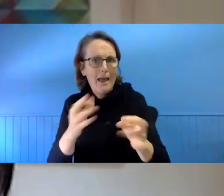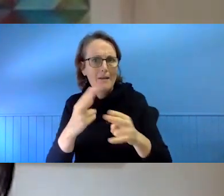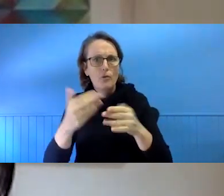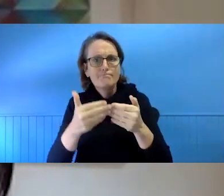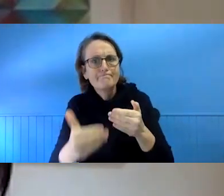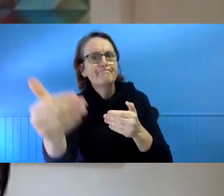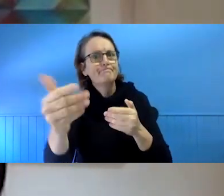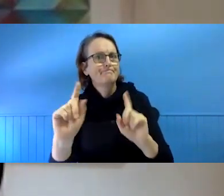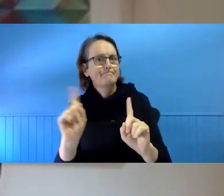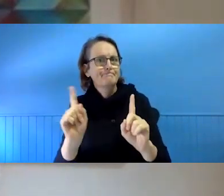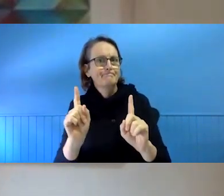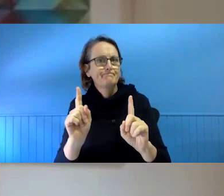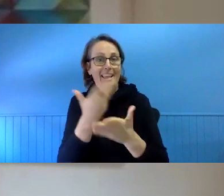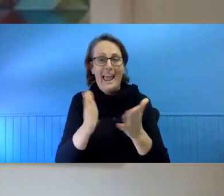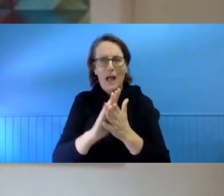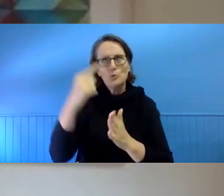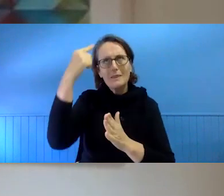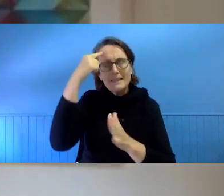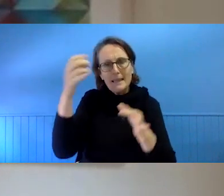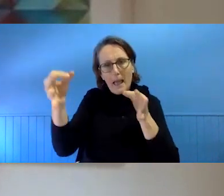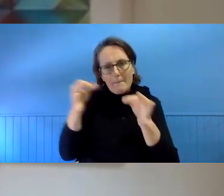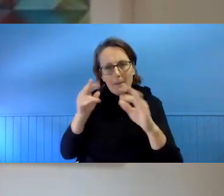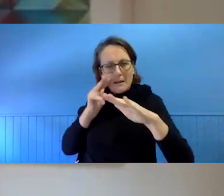How do we think strategically about how we